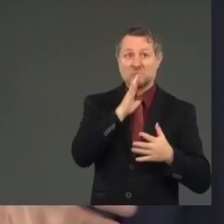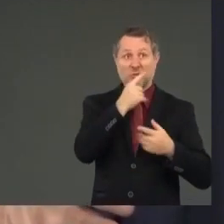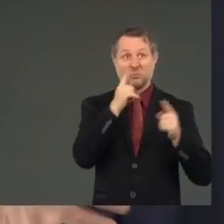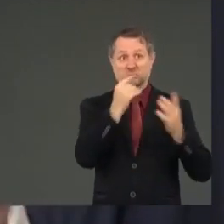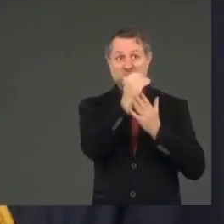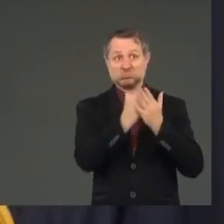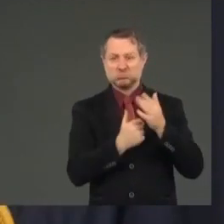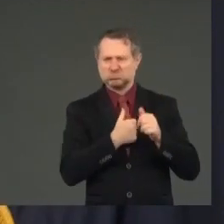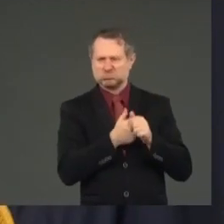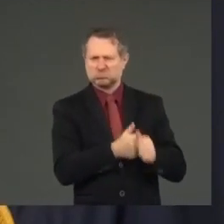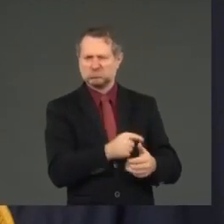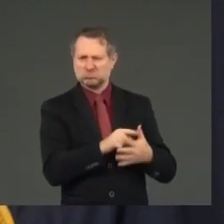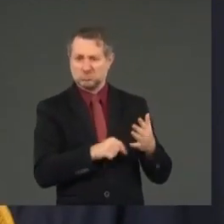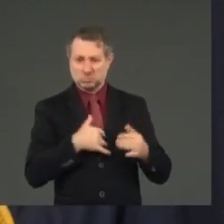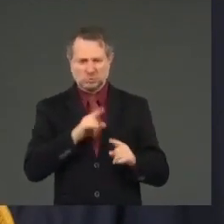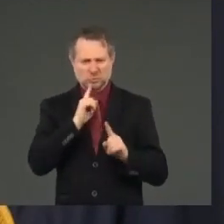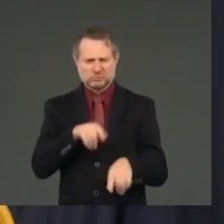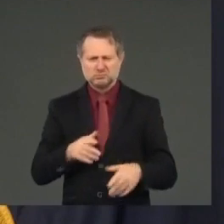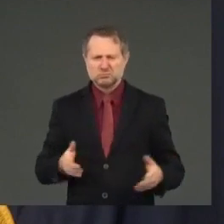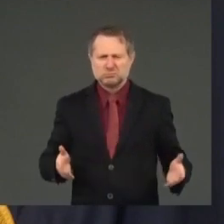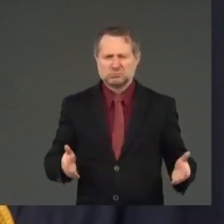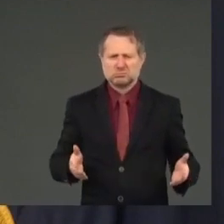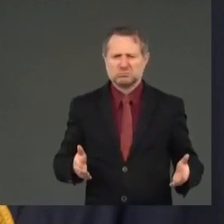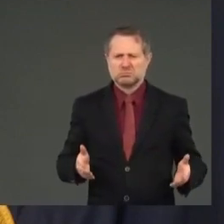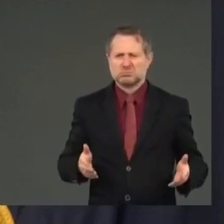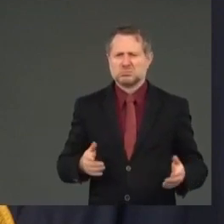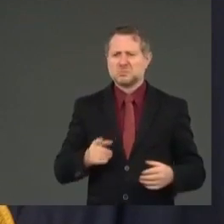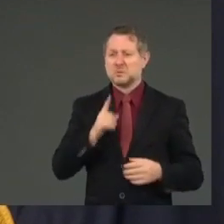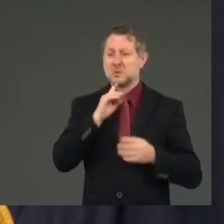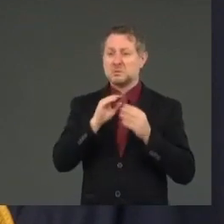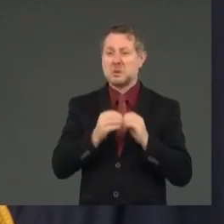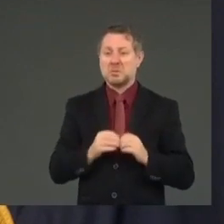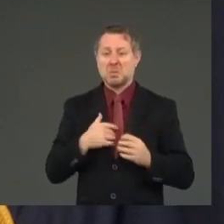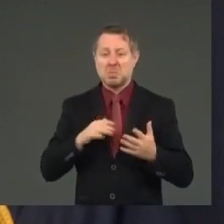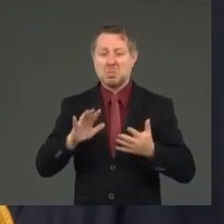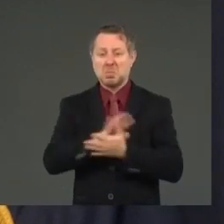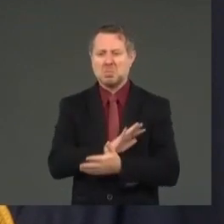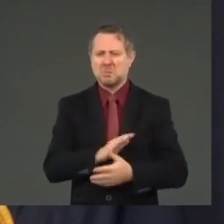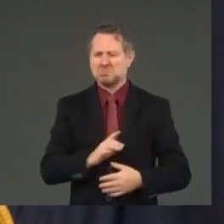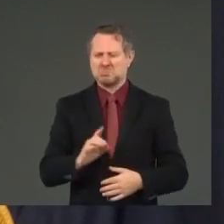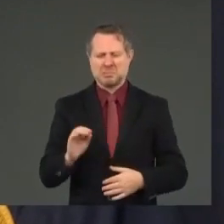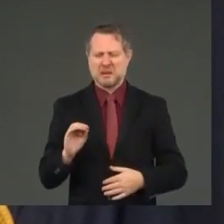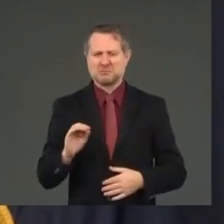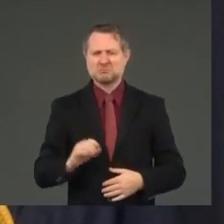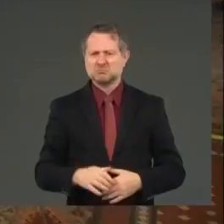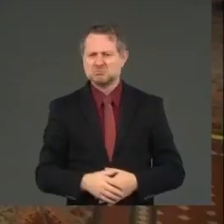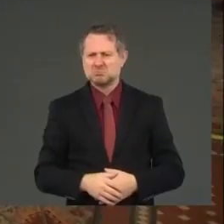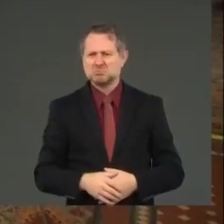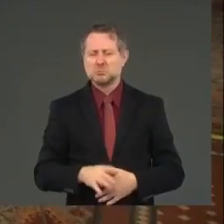PRESIDENT TRUMP'S CDC'S GUIDANCE, OKAY?